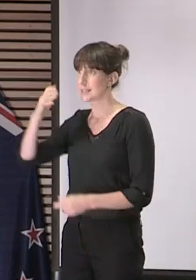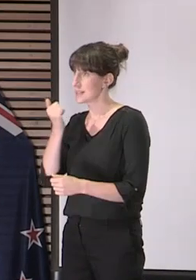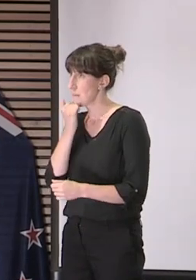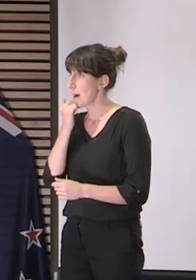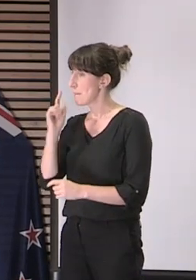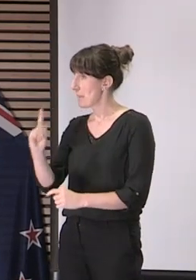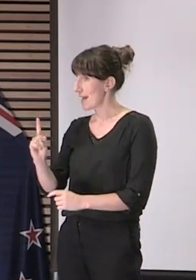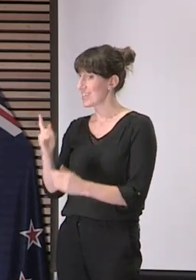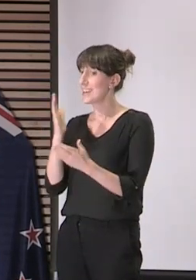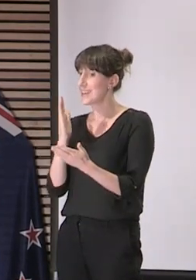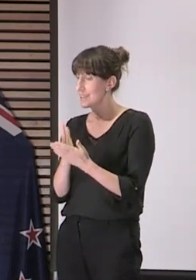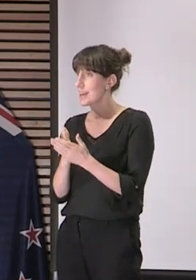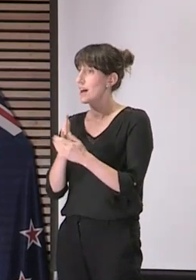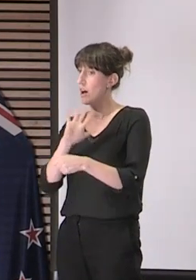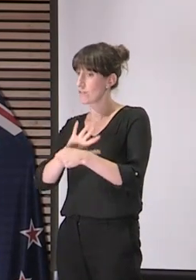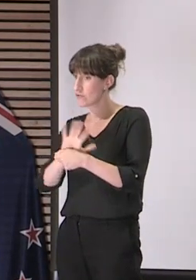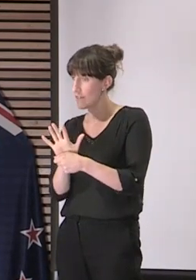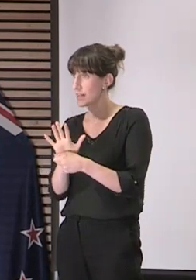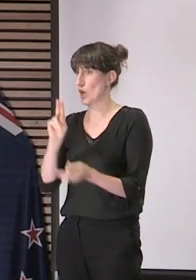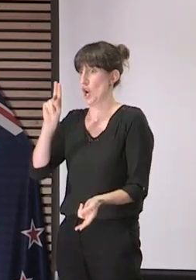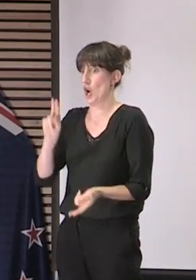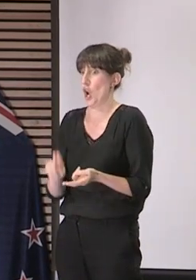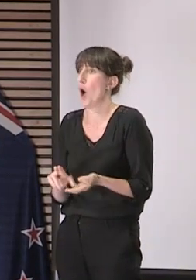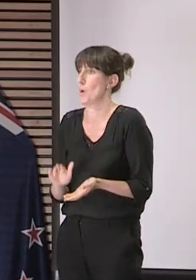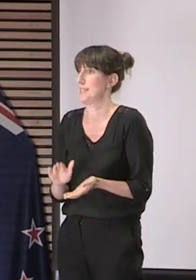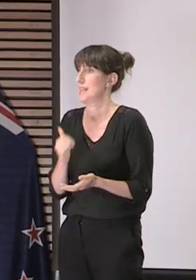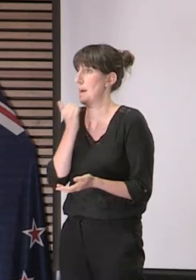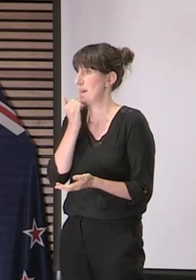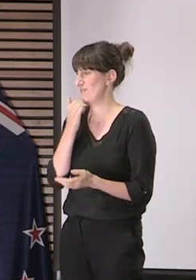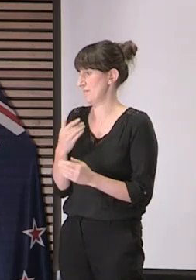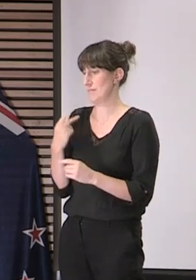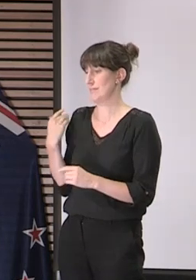number of tests reported in any one day and the lowest